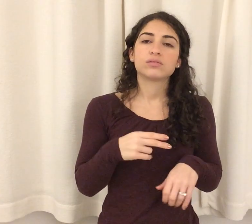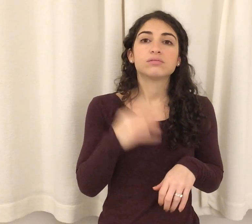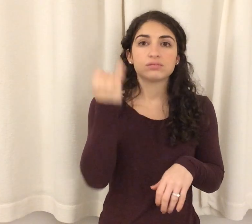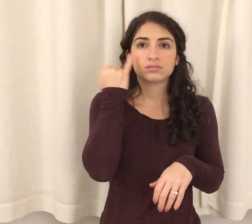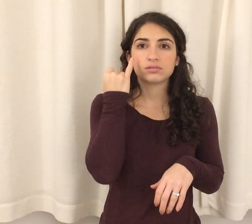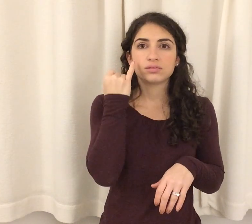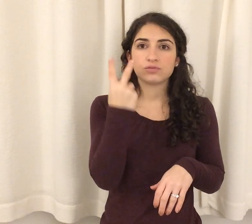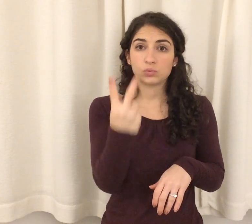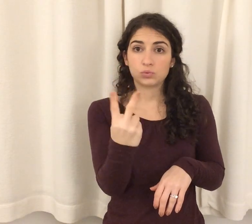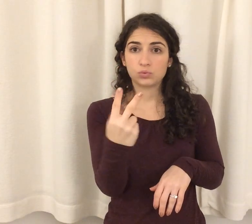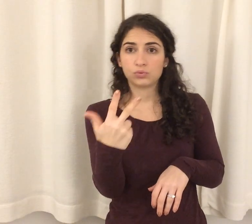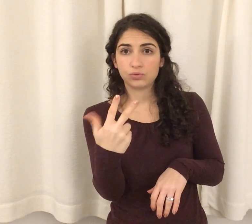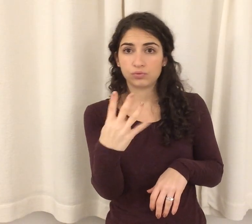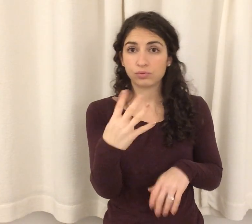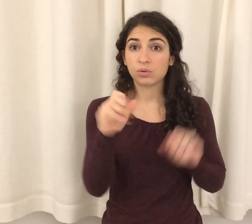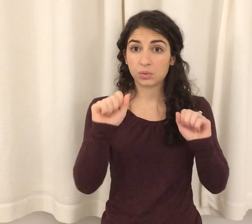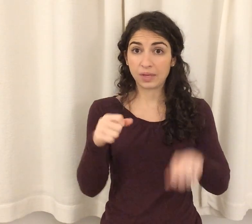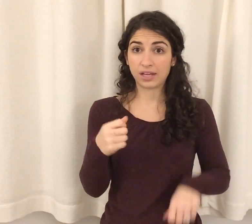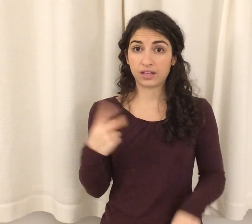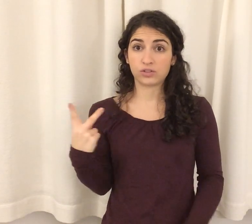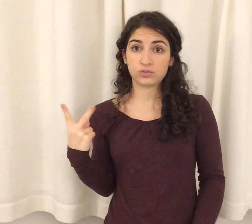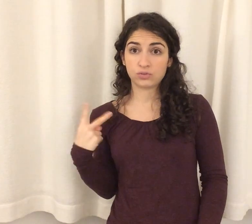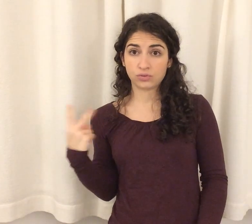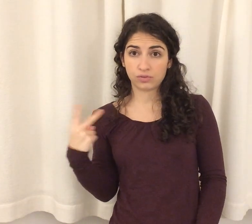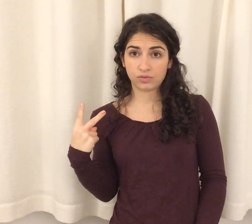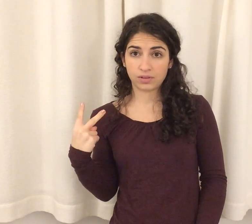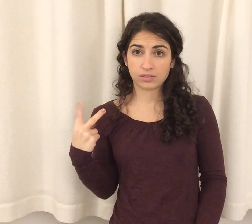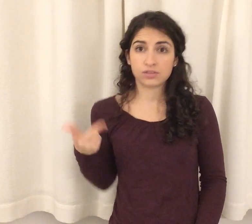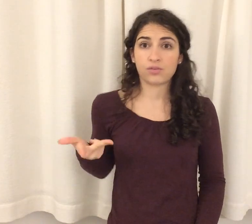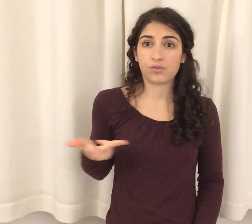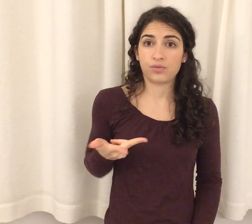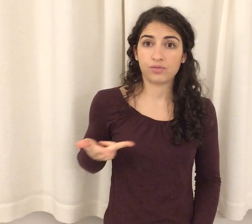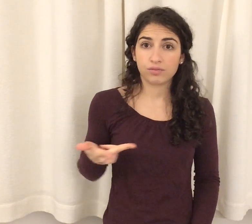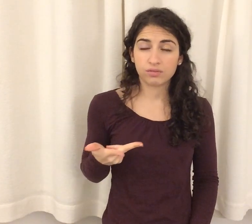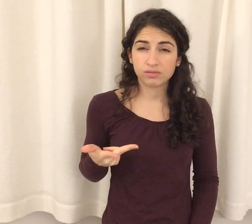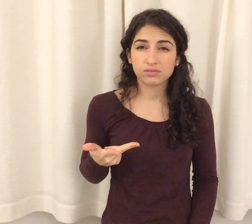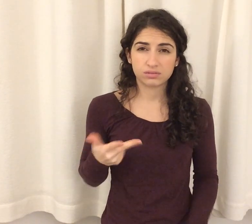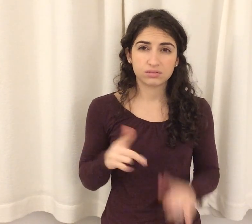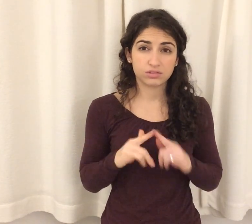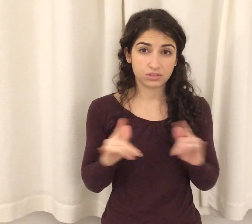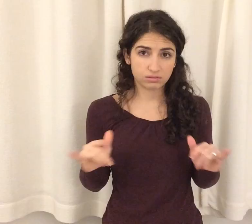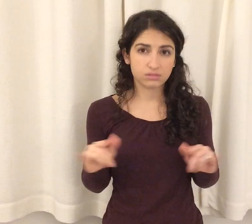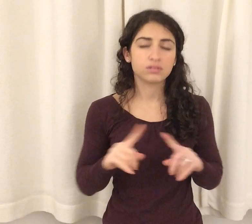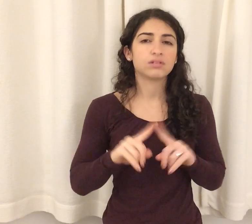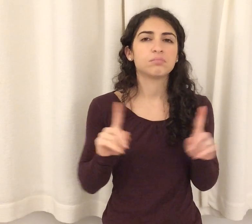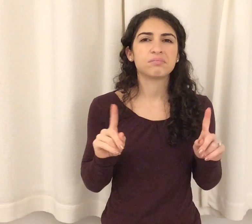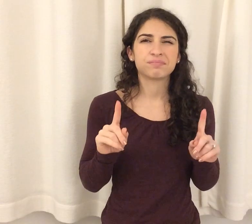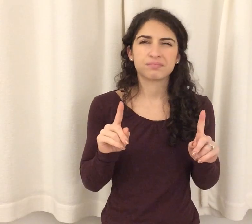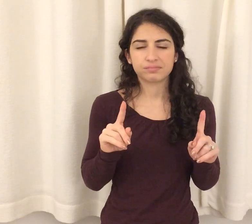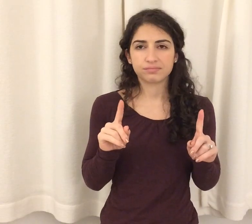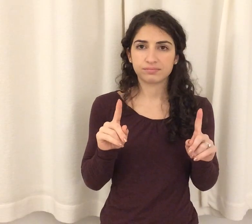then you can also incorporate number: 2, 3, 4.. "the two of us", "the three of us", etc. but